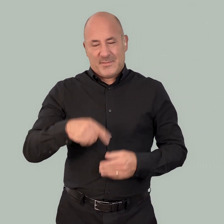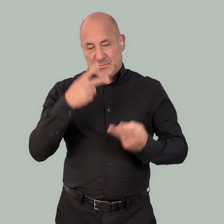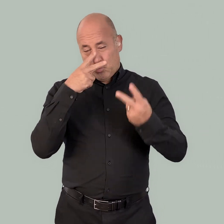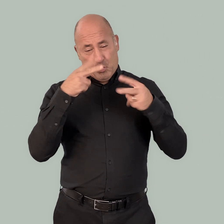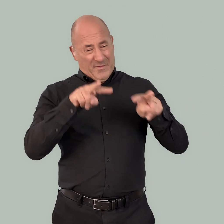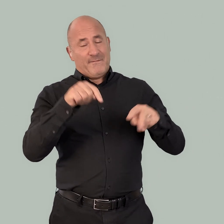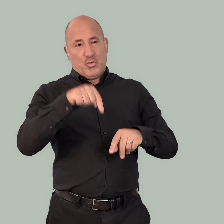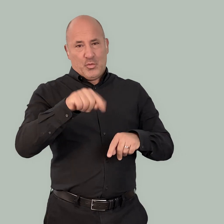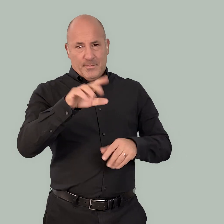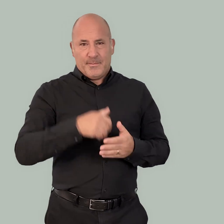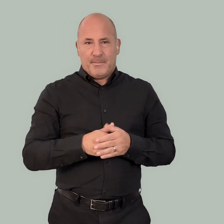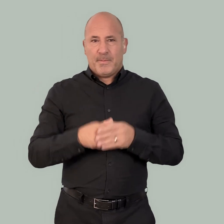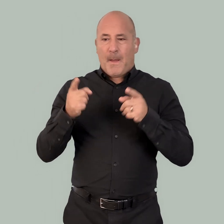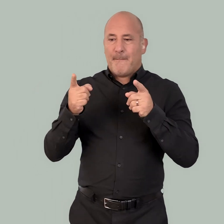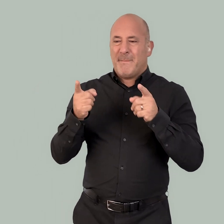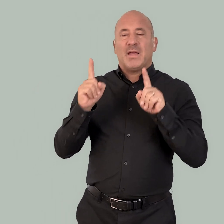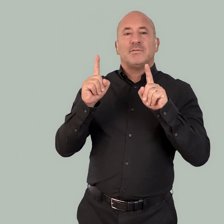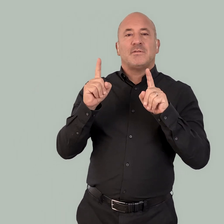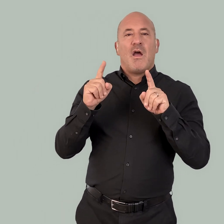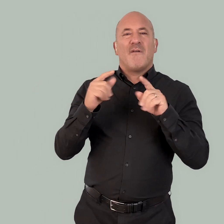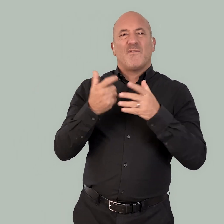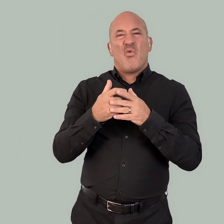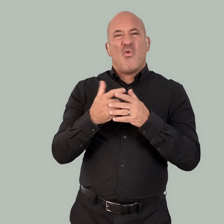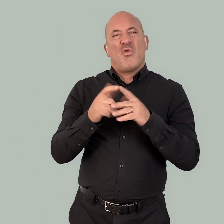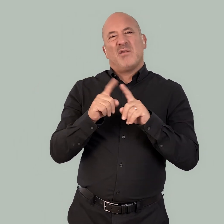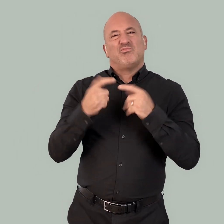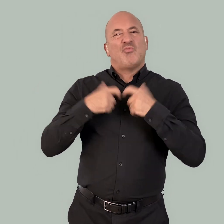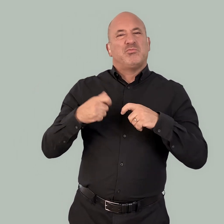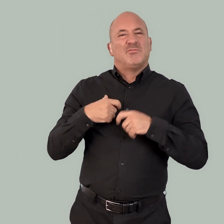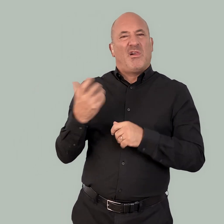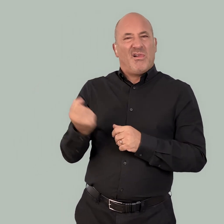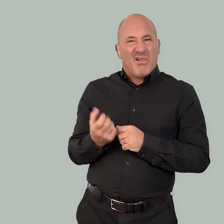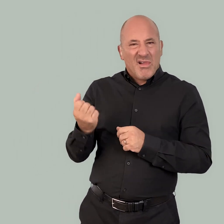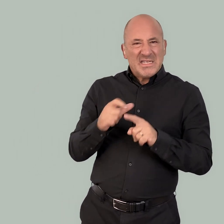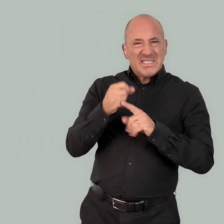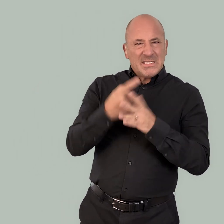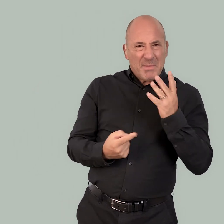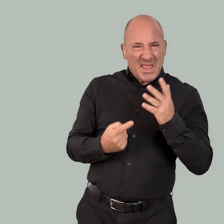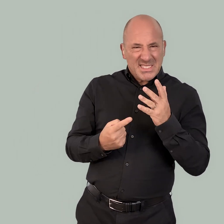The Review will be led by the Minister for Social Security and Disability,